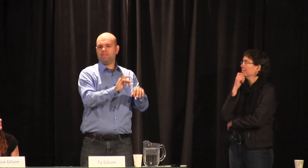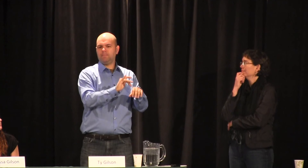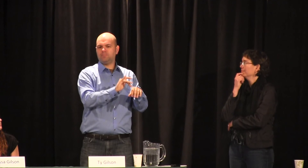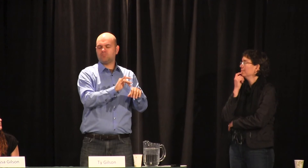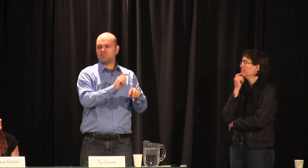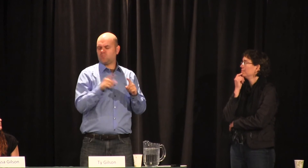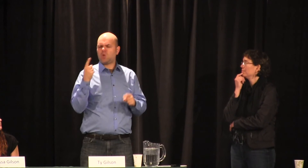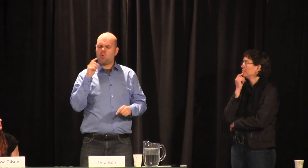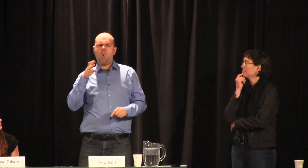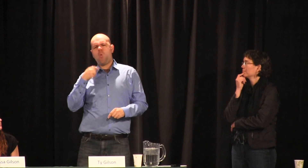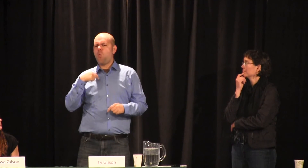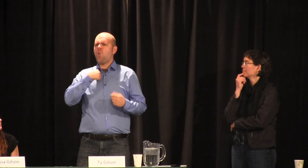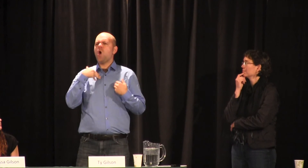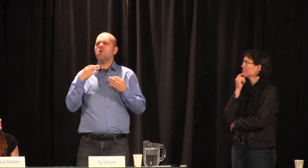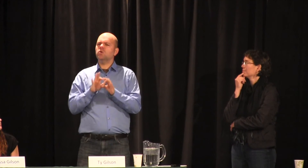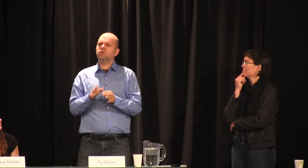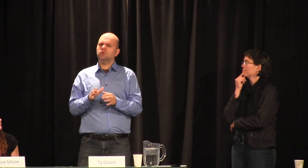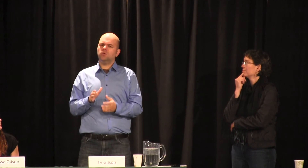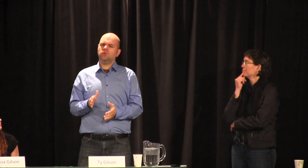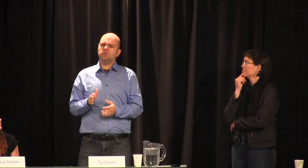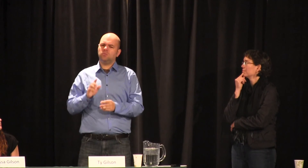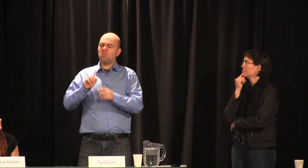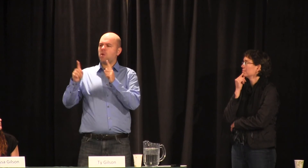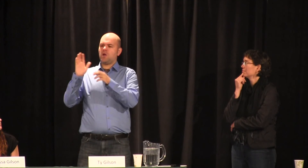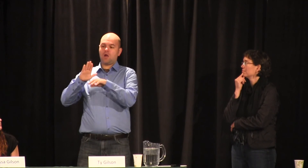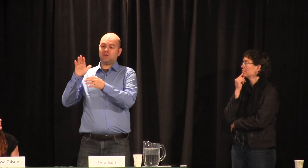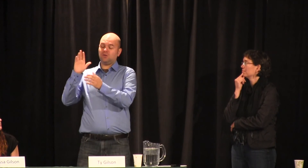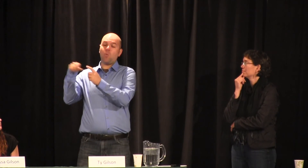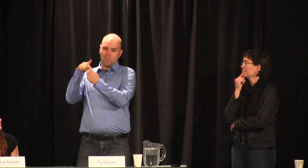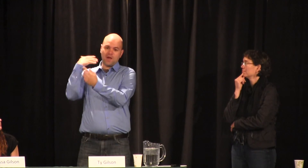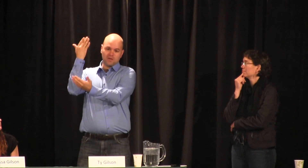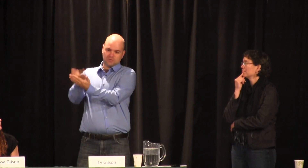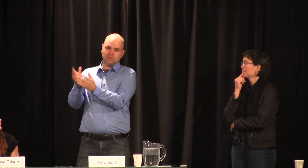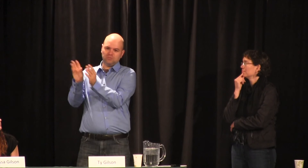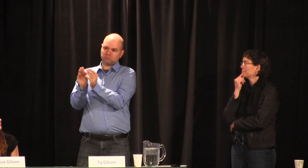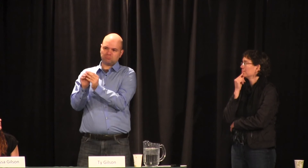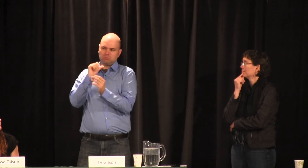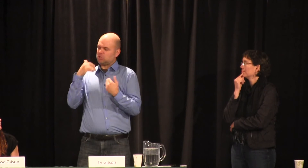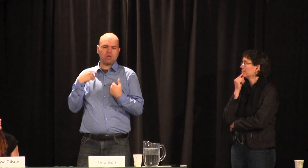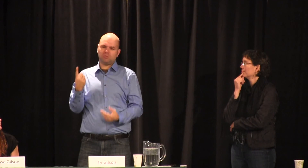to the Fargo area because they do have interpreters there. And you have to really check and make sure,